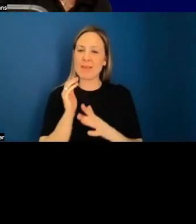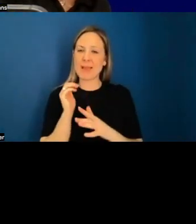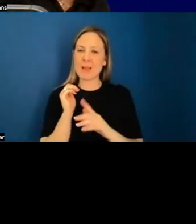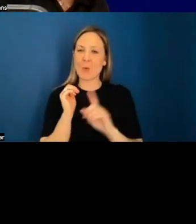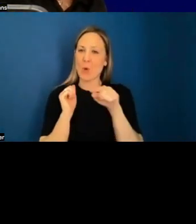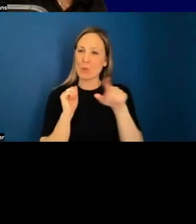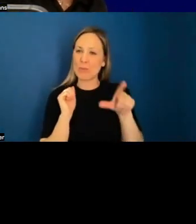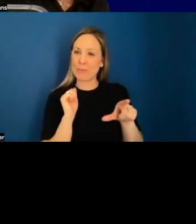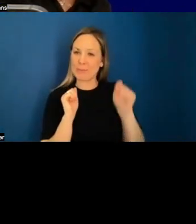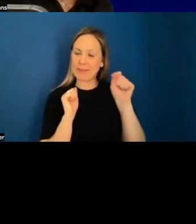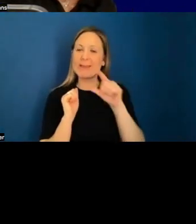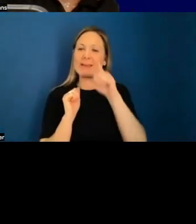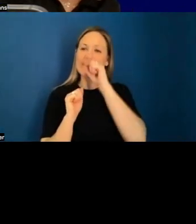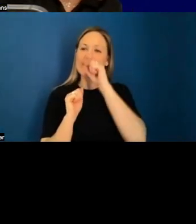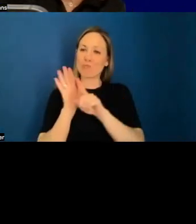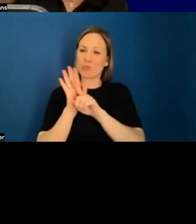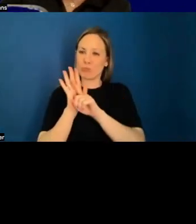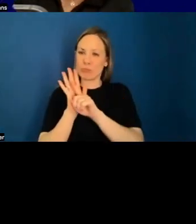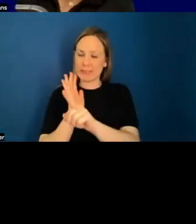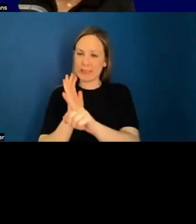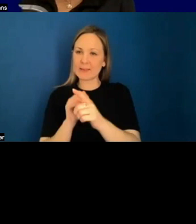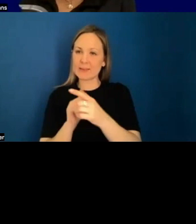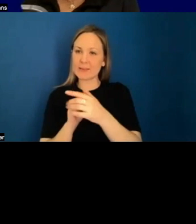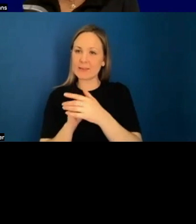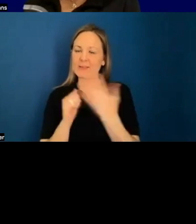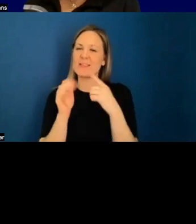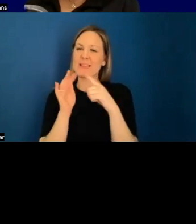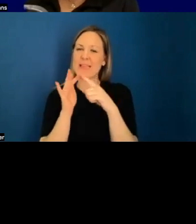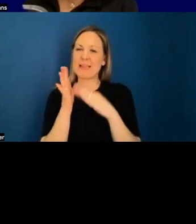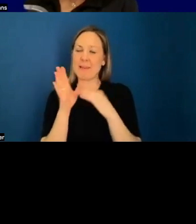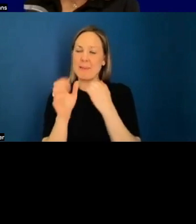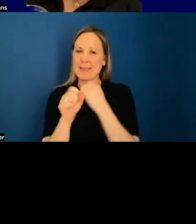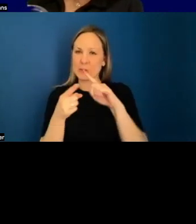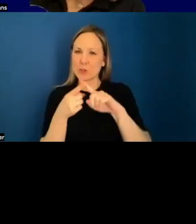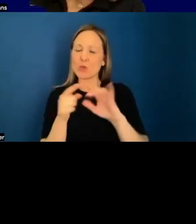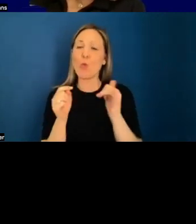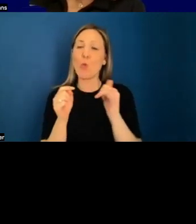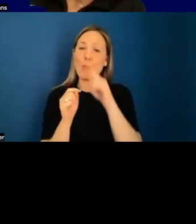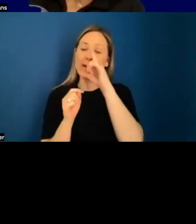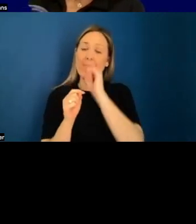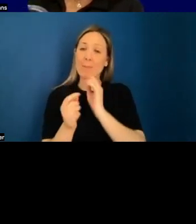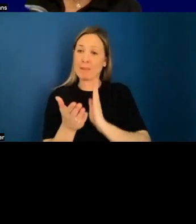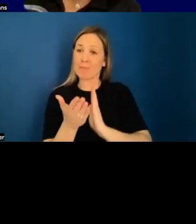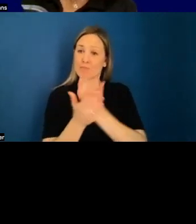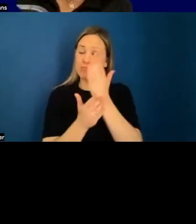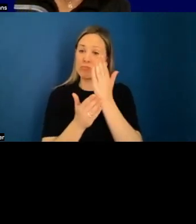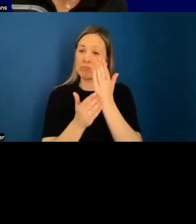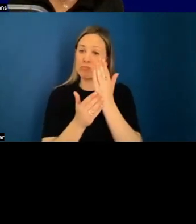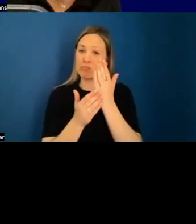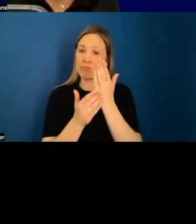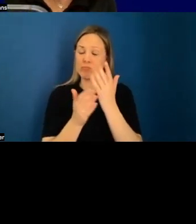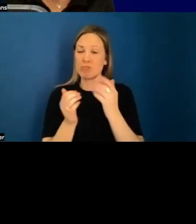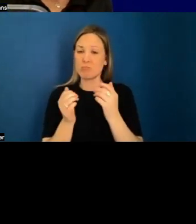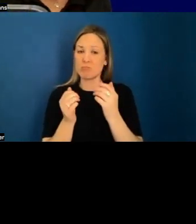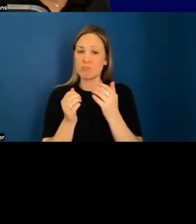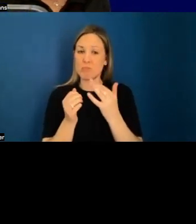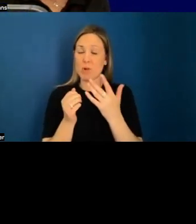a small representation image or it can actually be an actual sized chart traced around the person. It